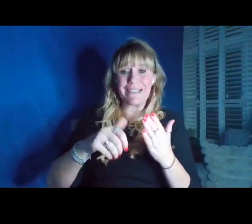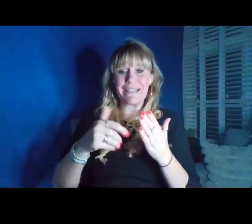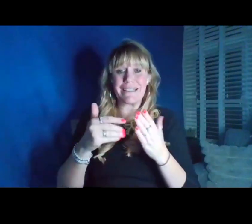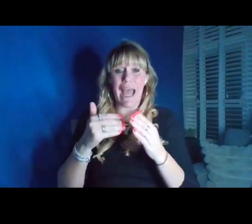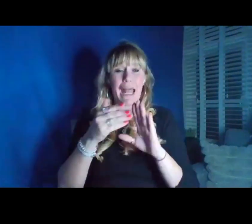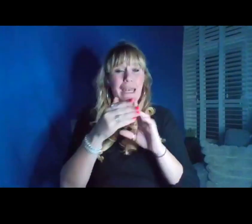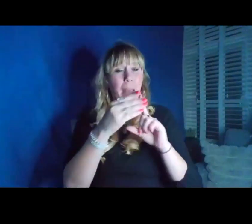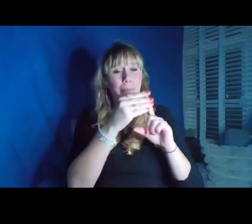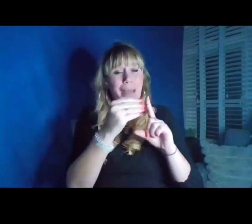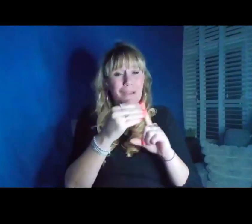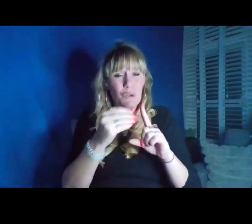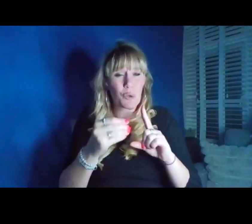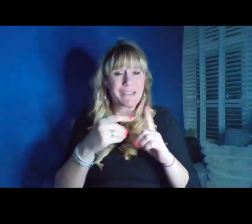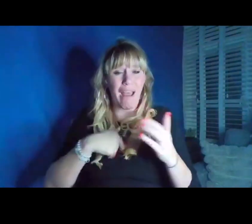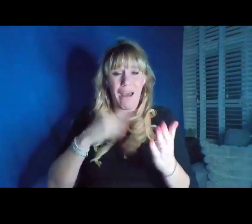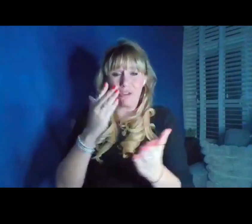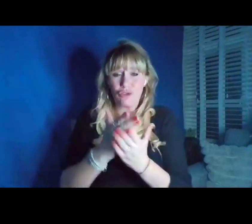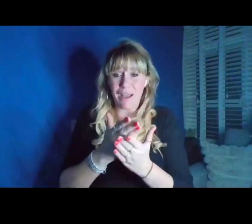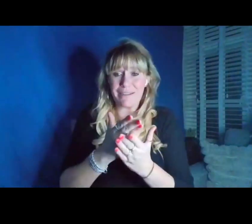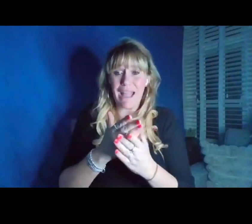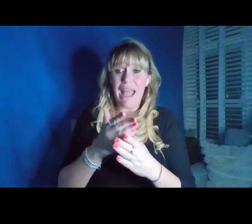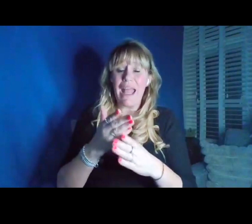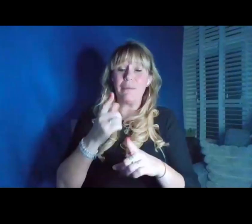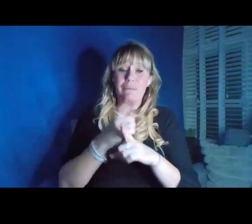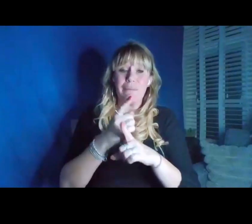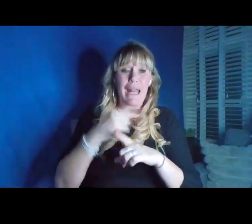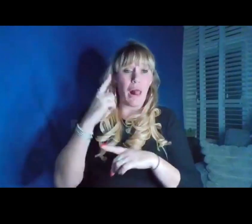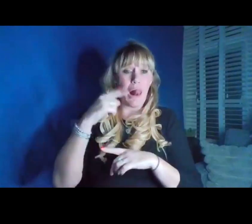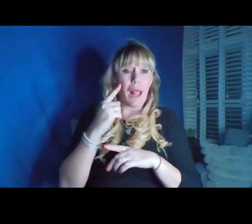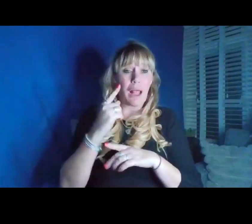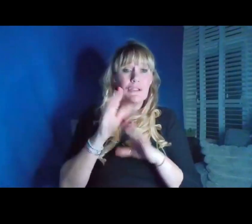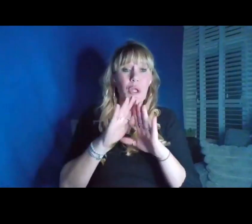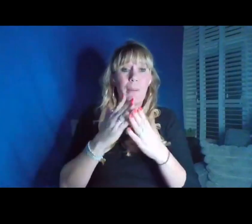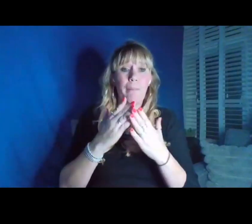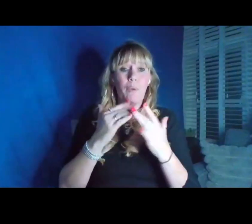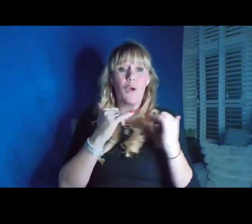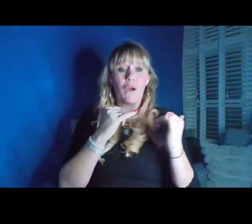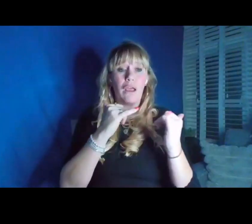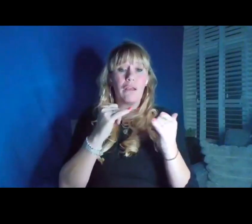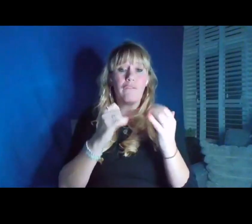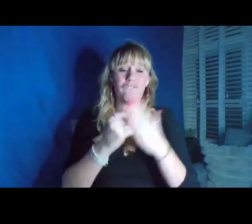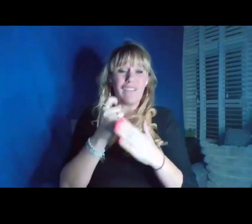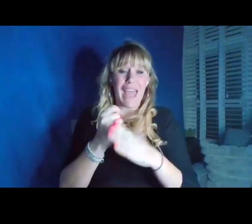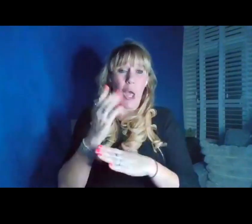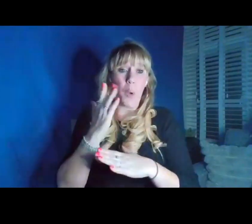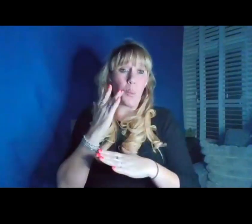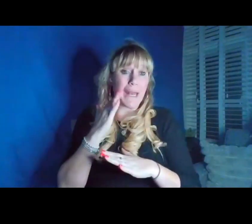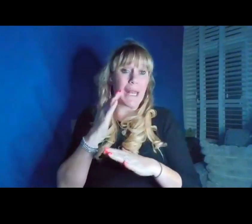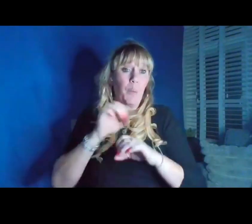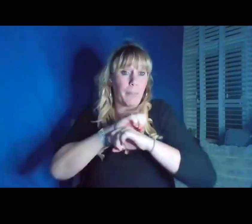the London Book Fair next Wednesday when it will be launched coincidentally I should say because